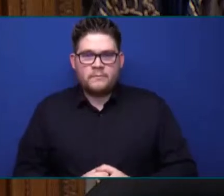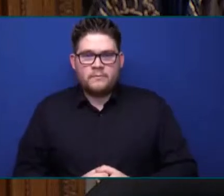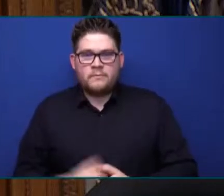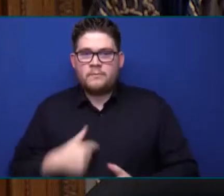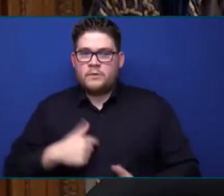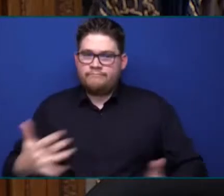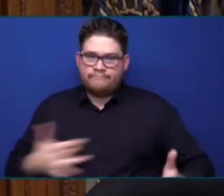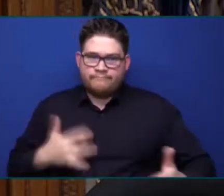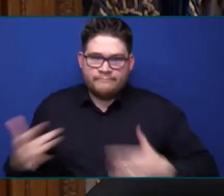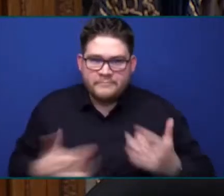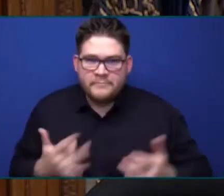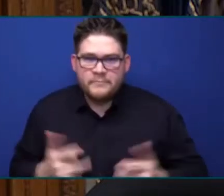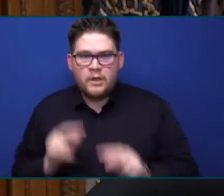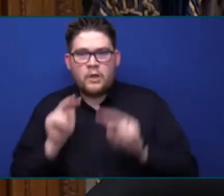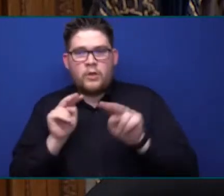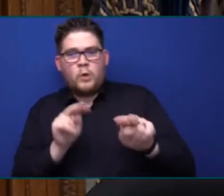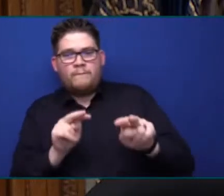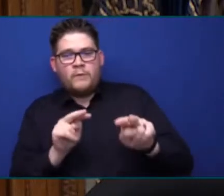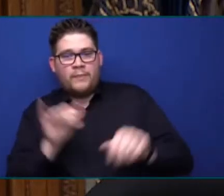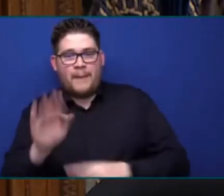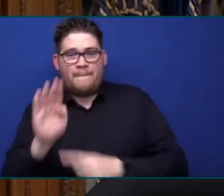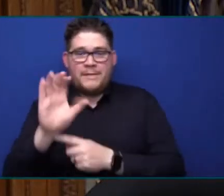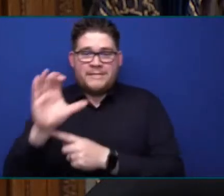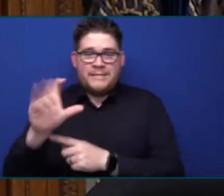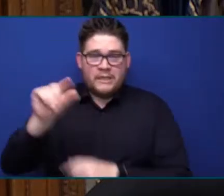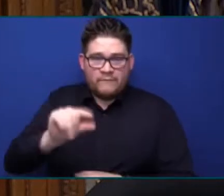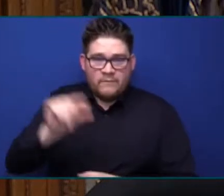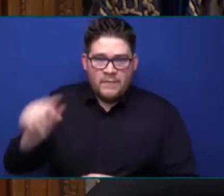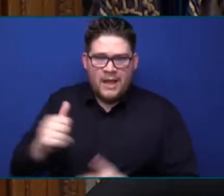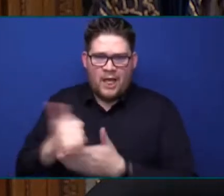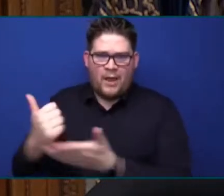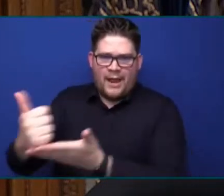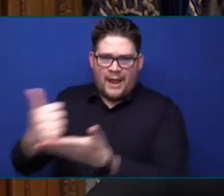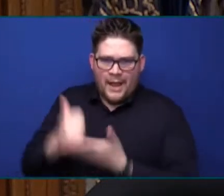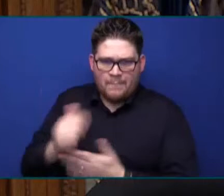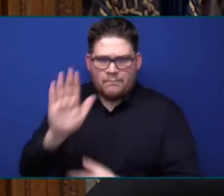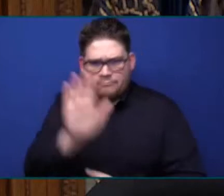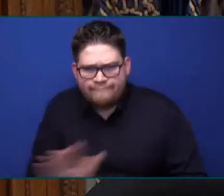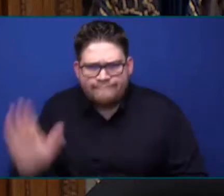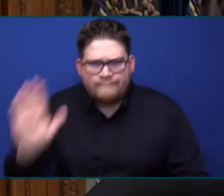will make B.C. more accessible and be a leader in accessibility so that people with disabilities